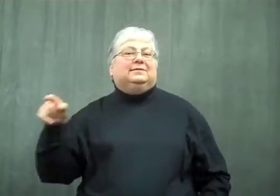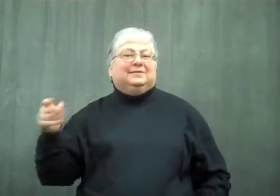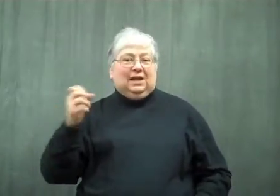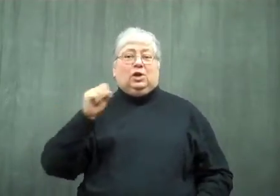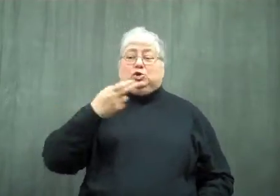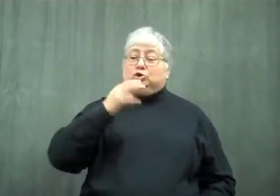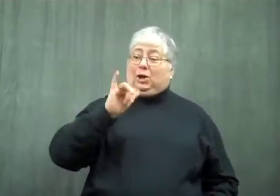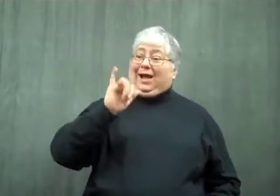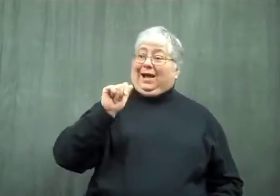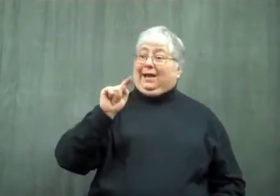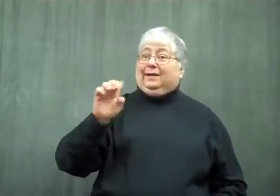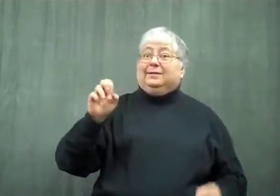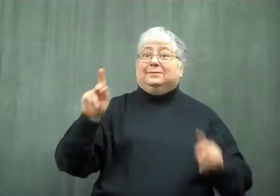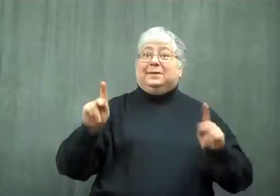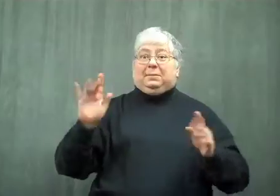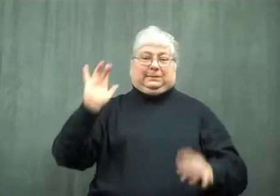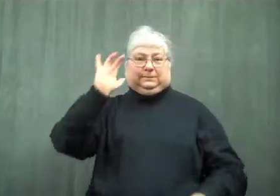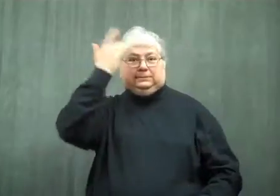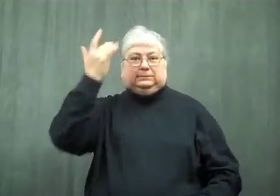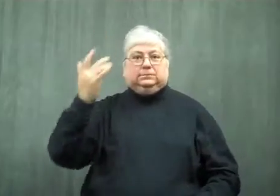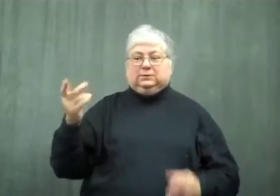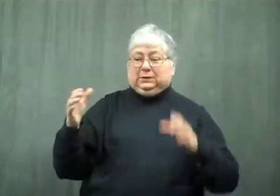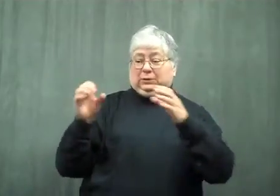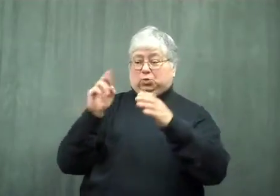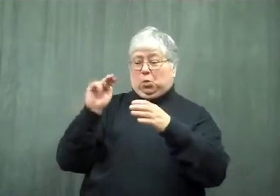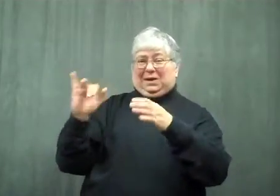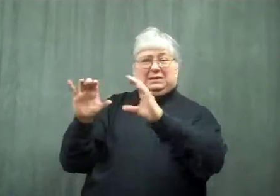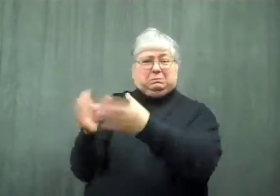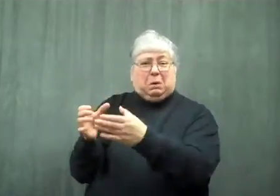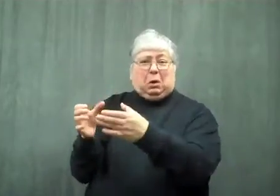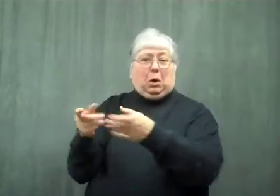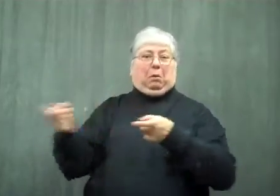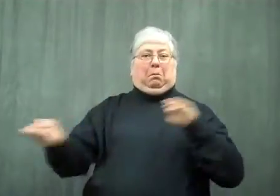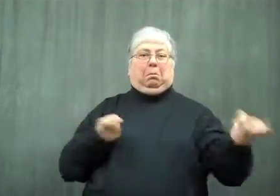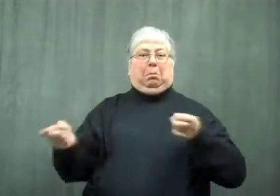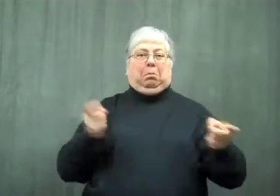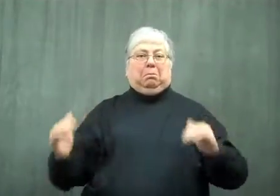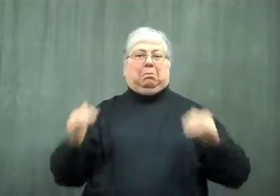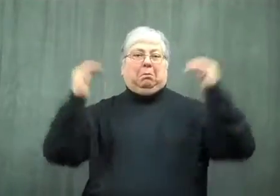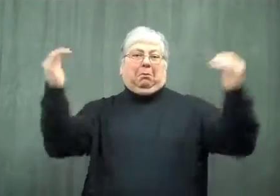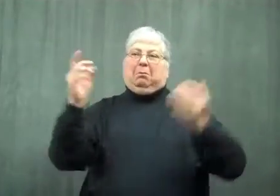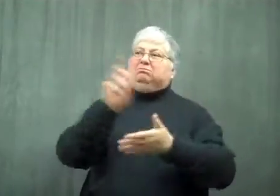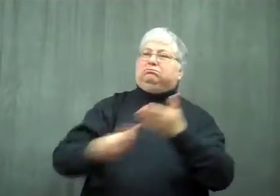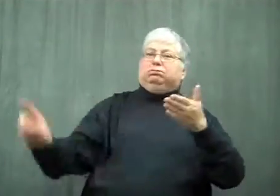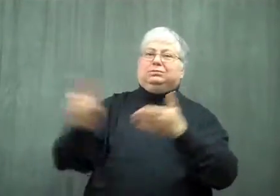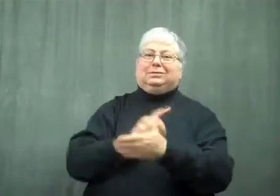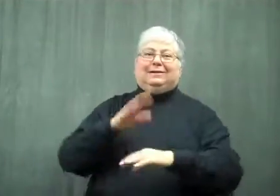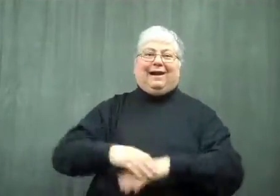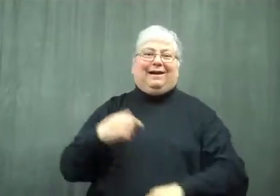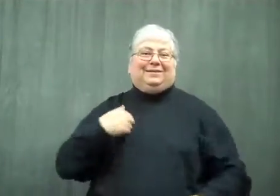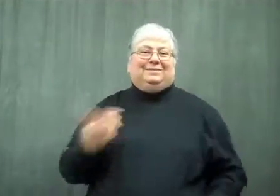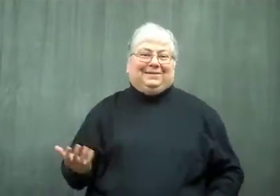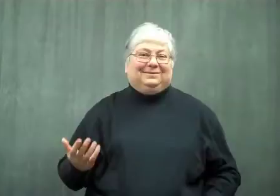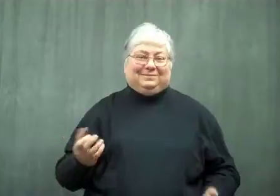The Shiites resent being ruled and discriminated against by the minority group of Sunni.